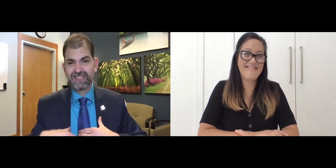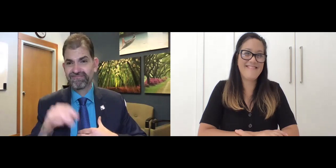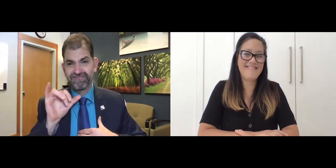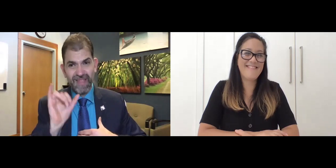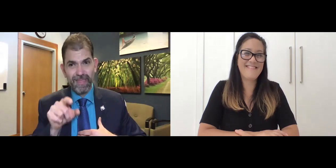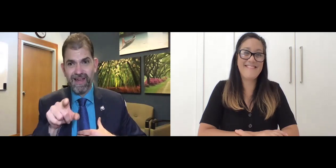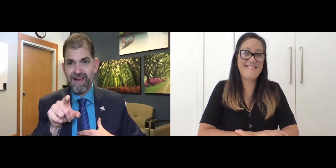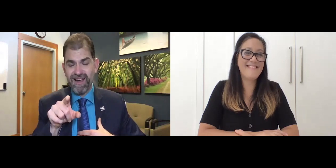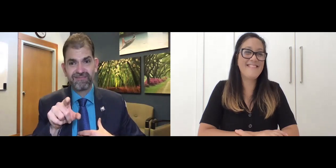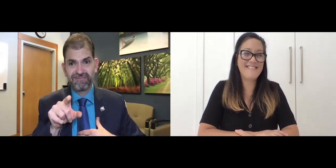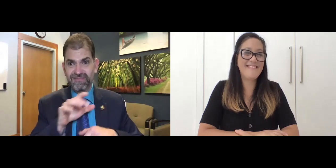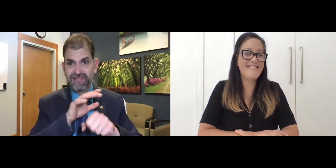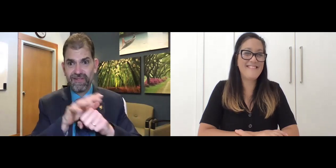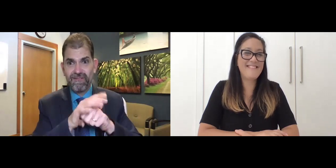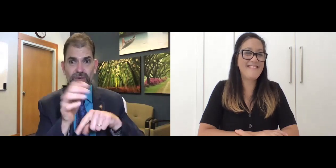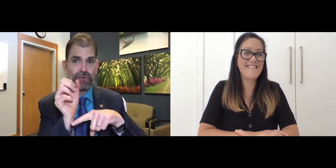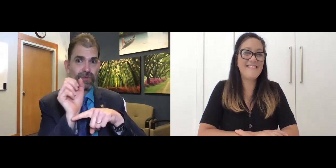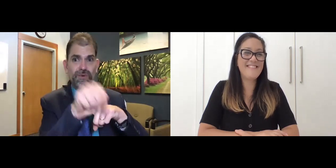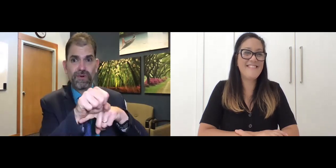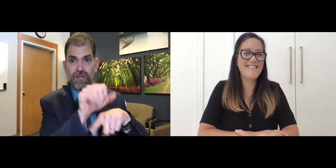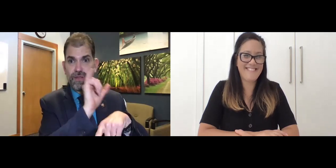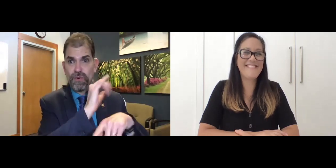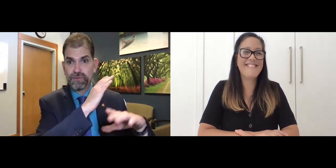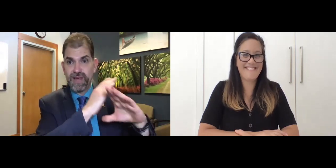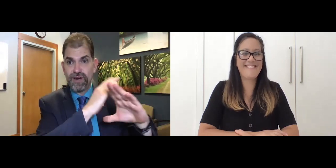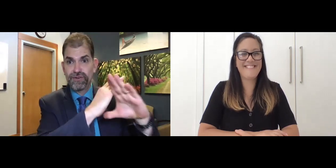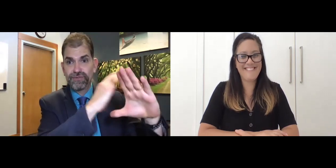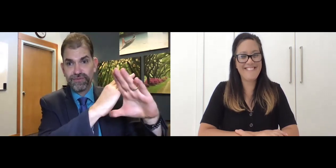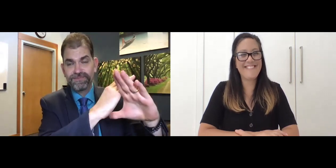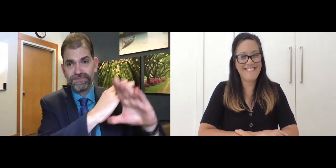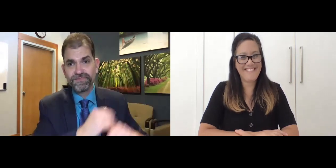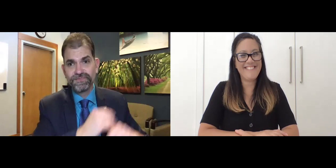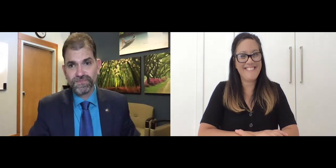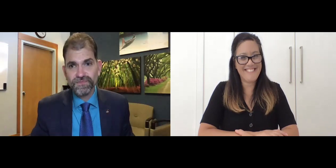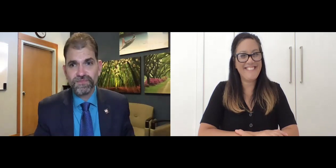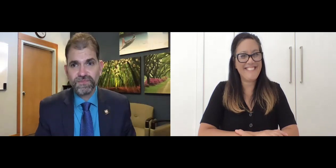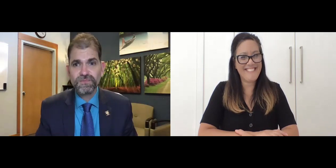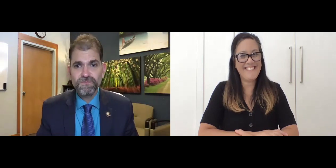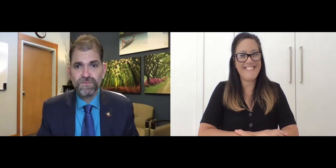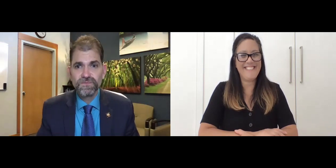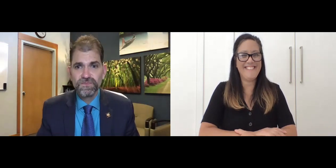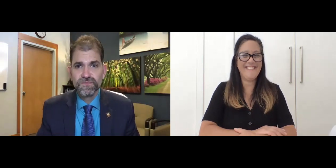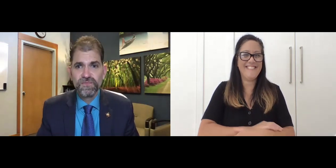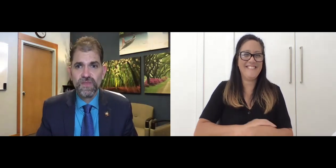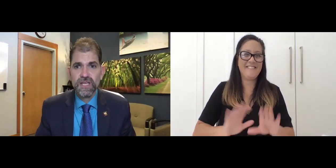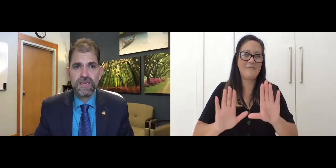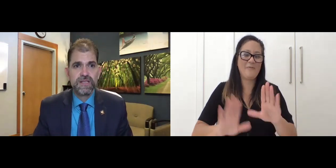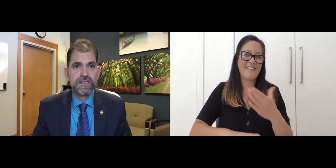if you're passionate enough, that will be enough to overcome those barriers.